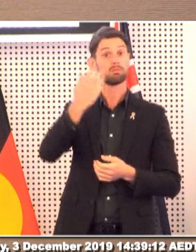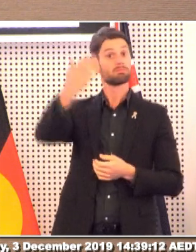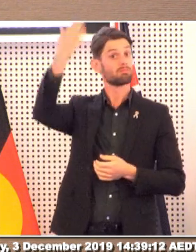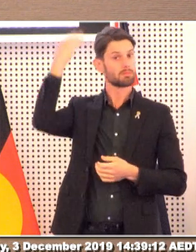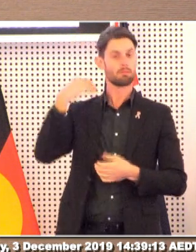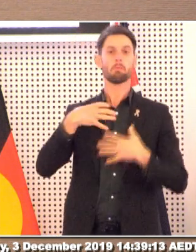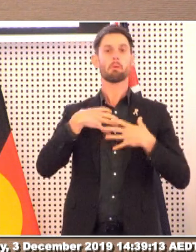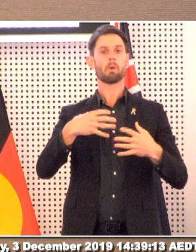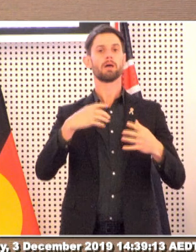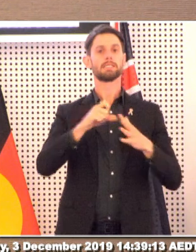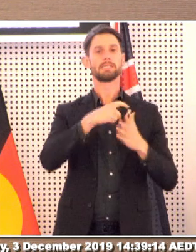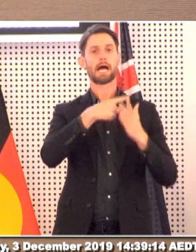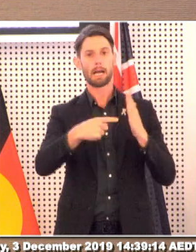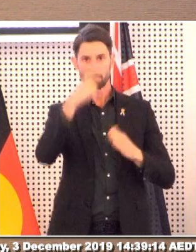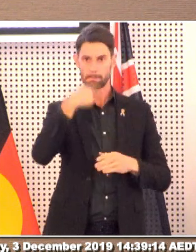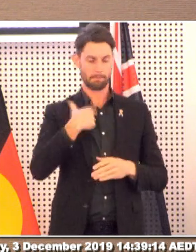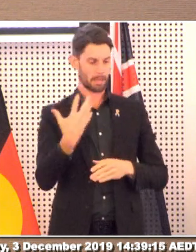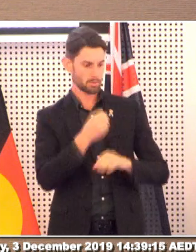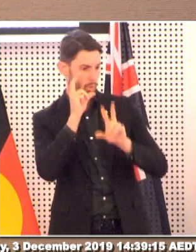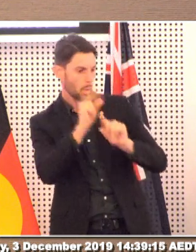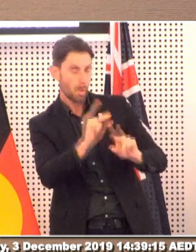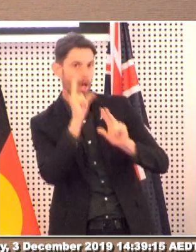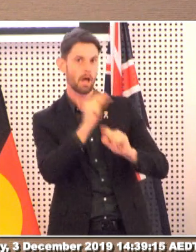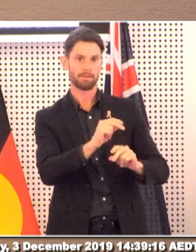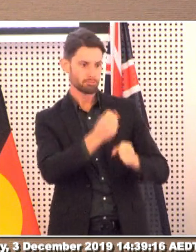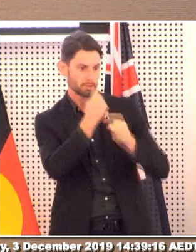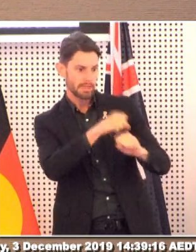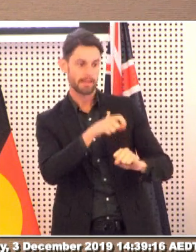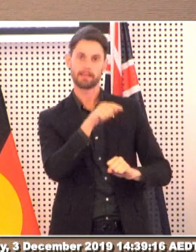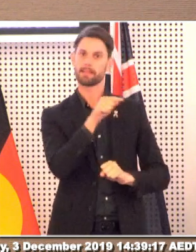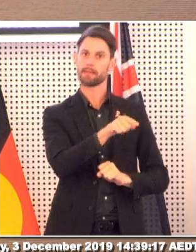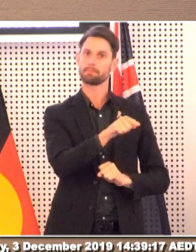protected to one where we see people as holders of rights.